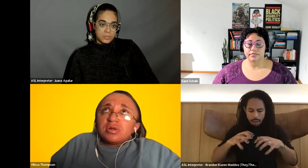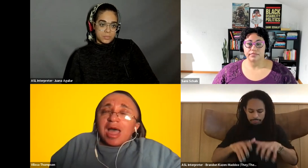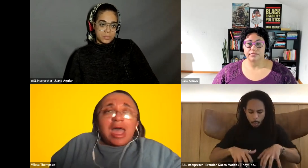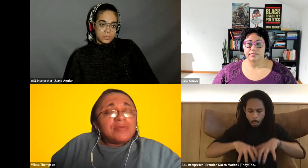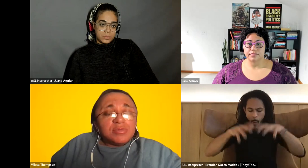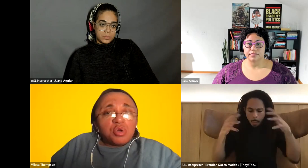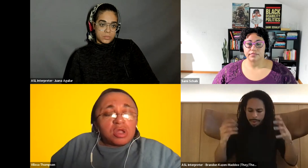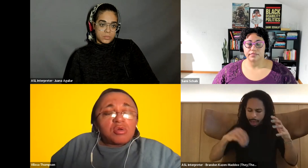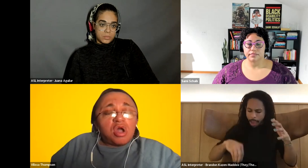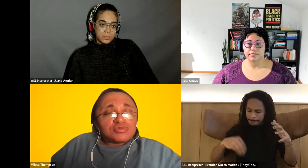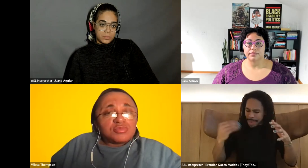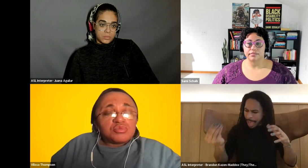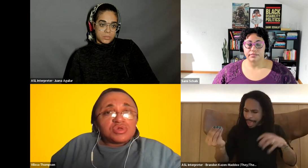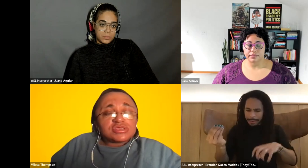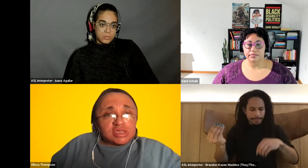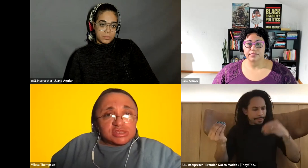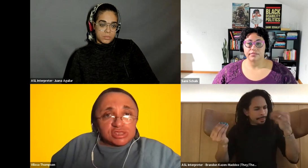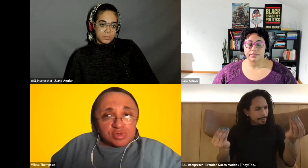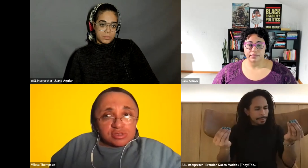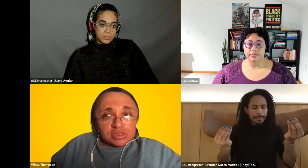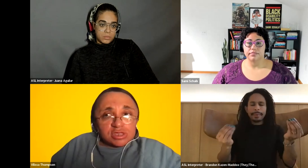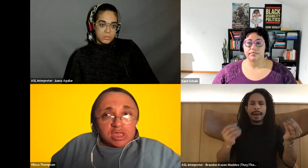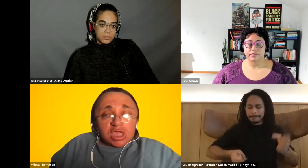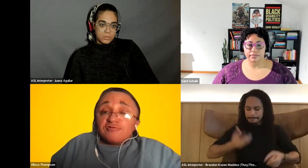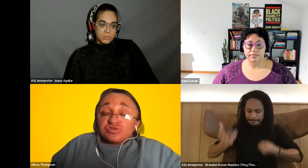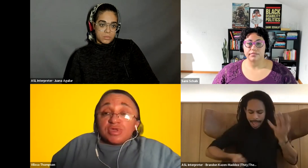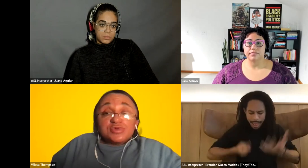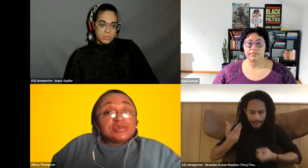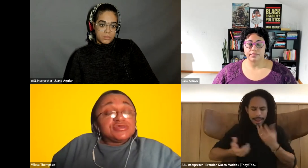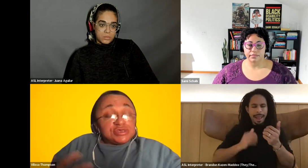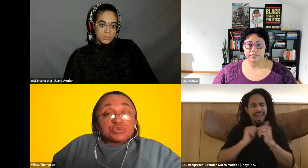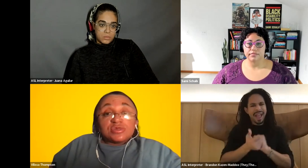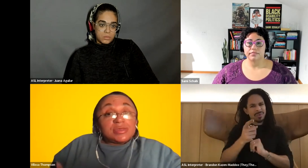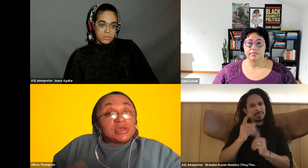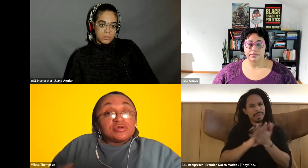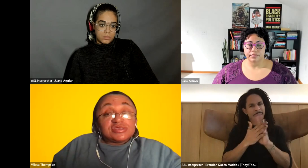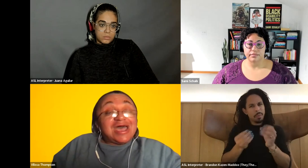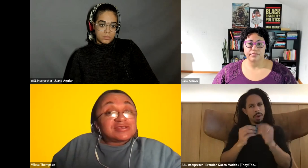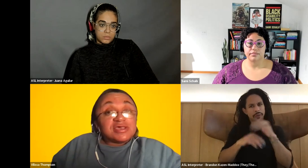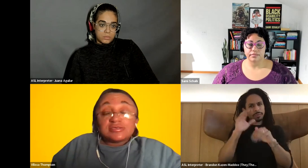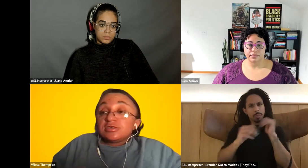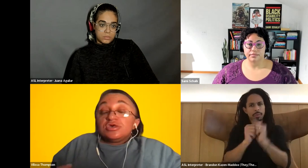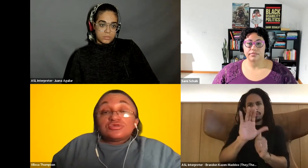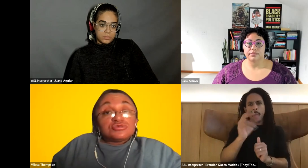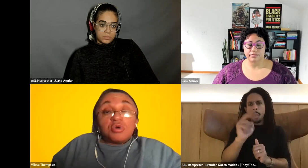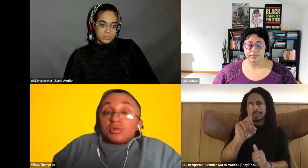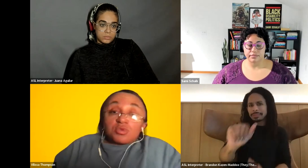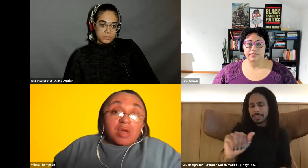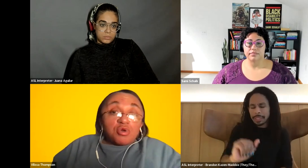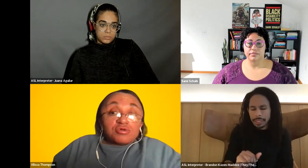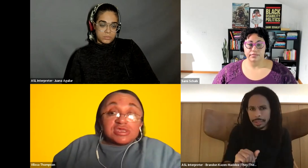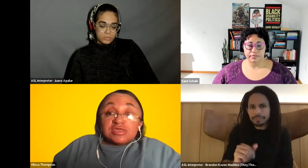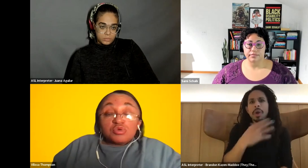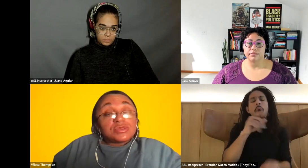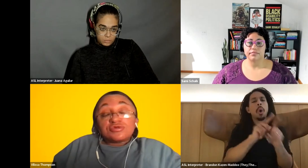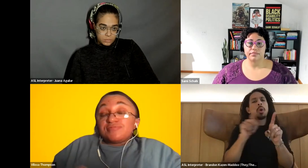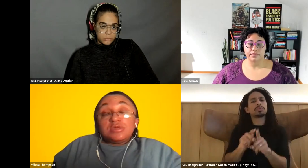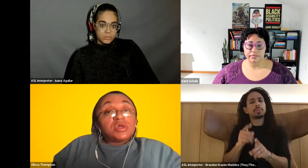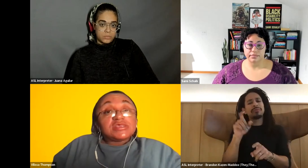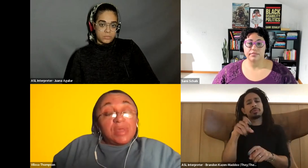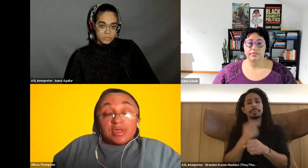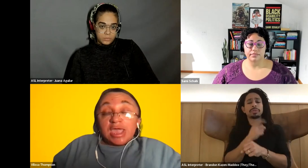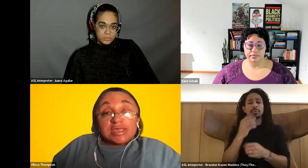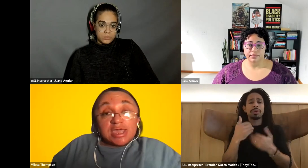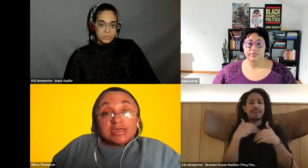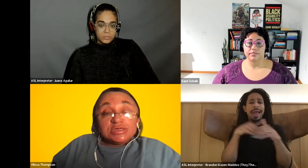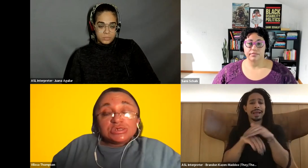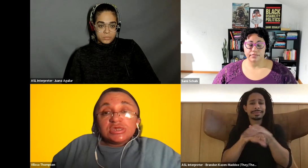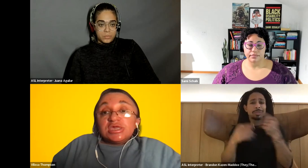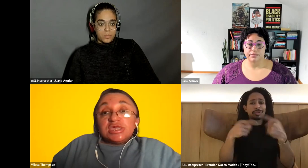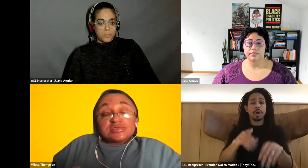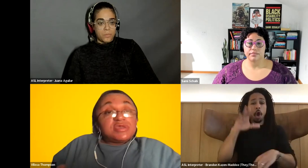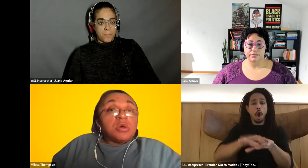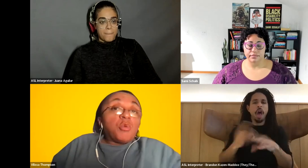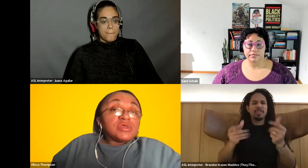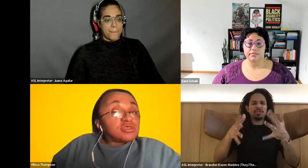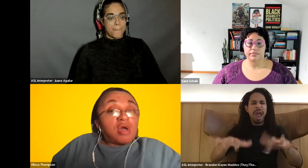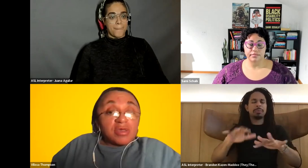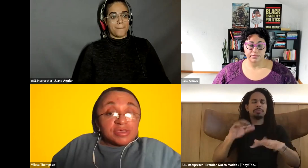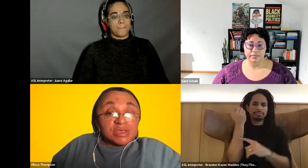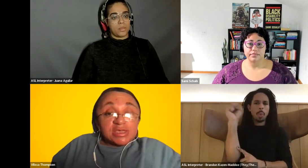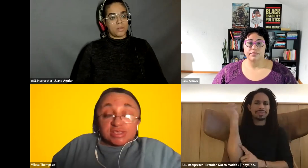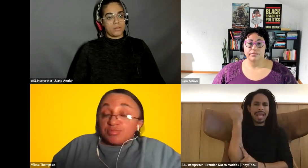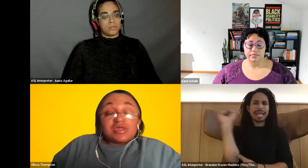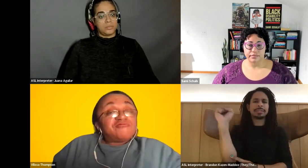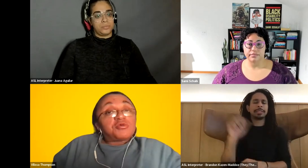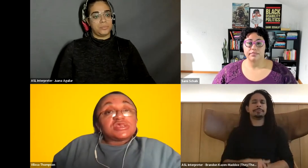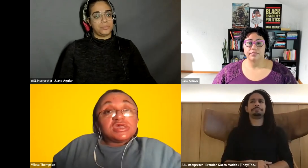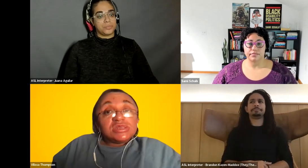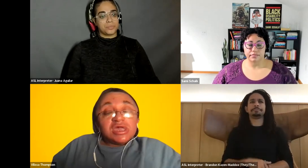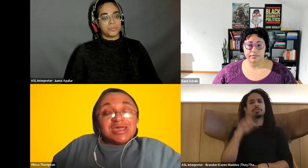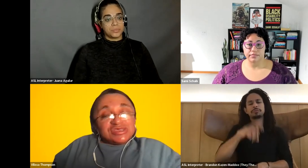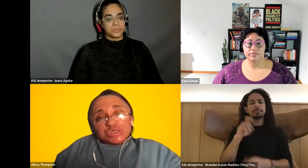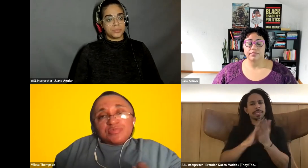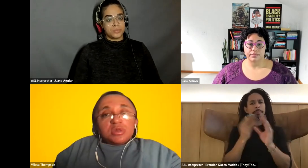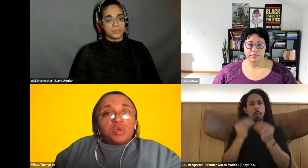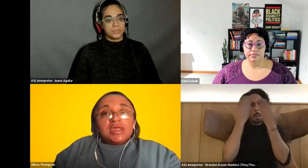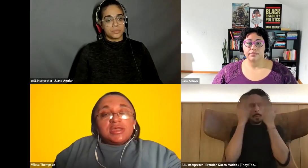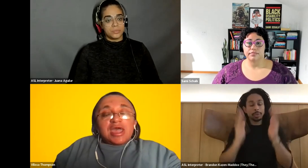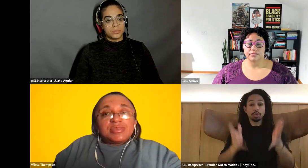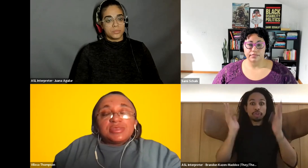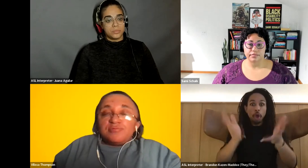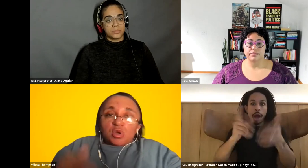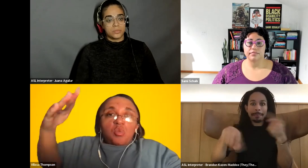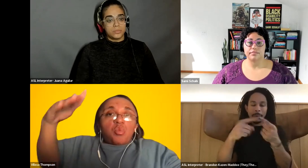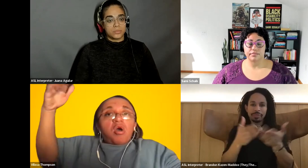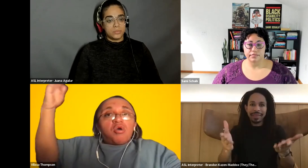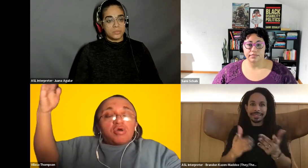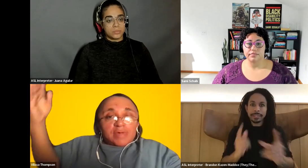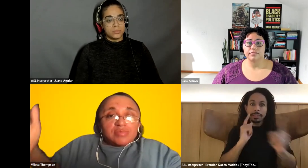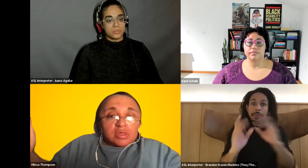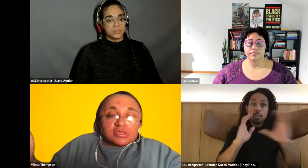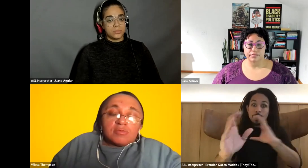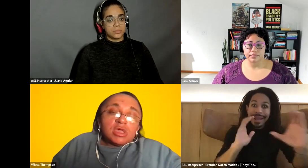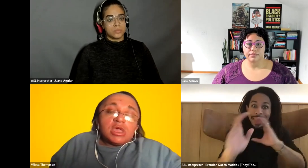Vilissa Thompson: I'd be more comfortable with discussing disability and for some people it is ensuring that there is access to on the ground protests or there is many way that can be can engage it's being open to talk about these things. It's bringing folks in it's chippin g away at the digital wall of ableism